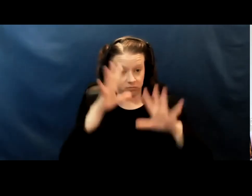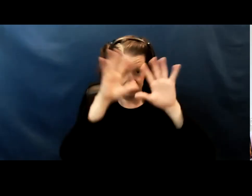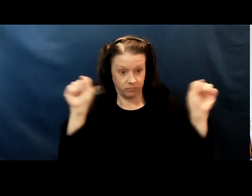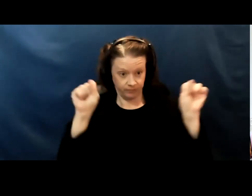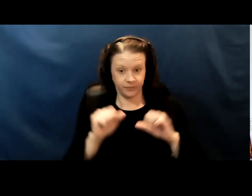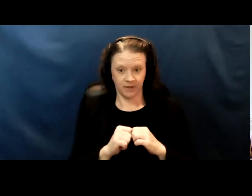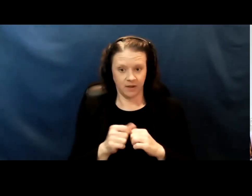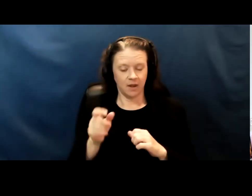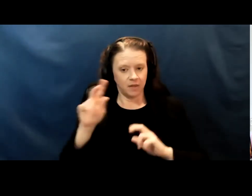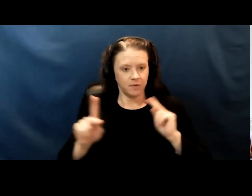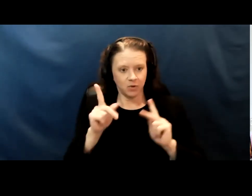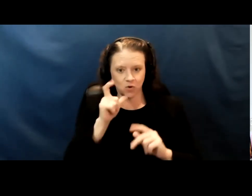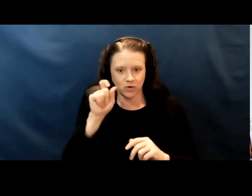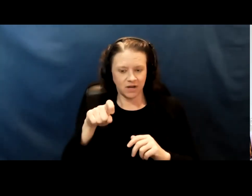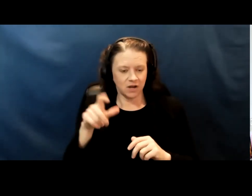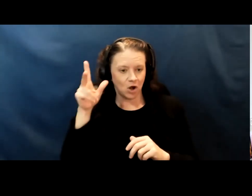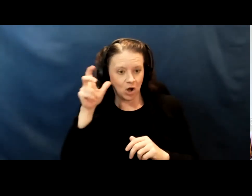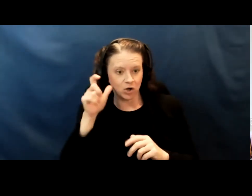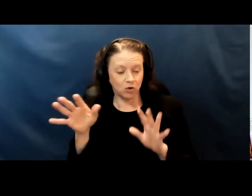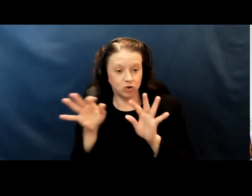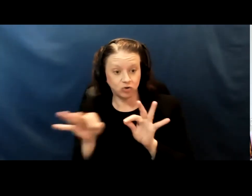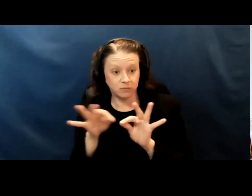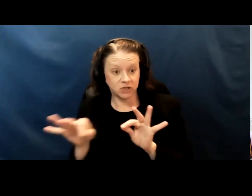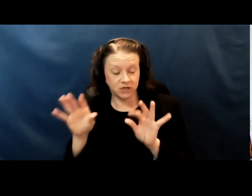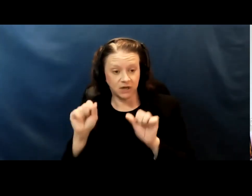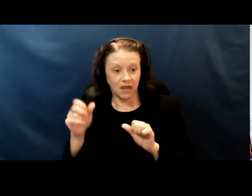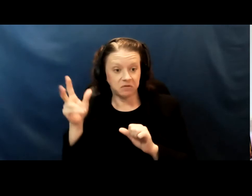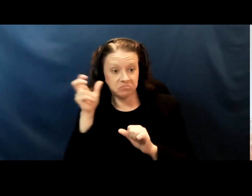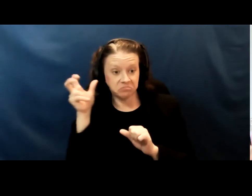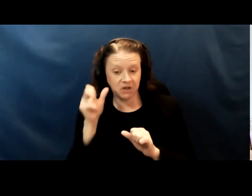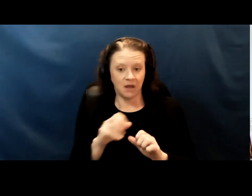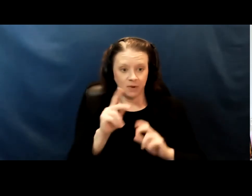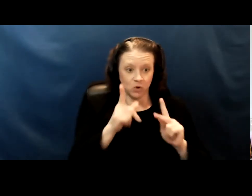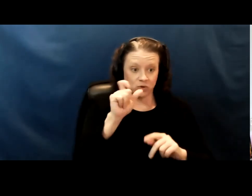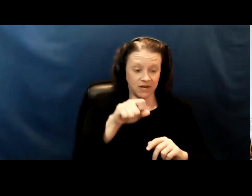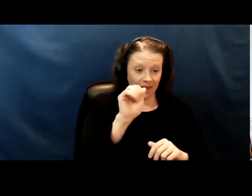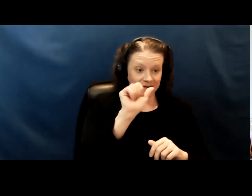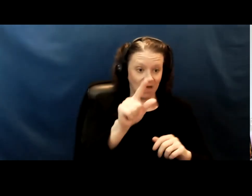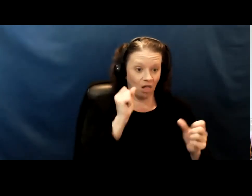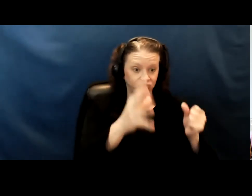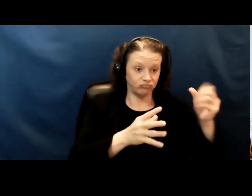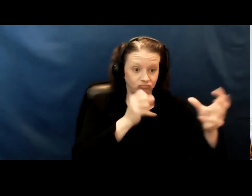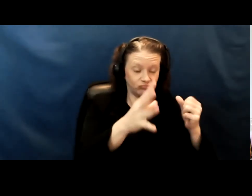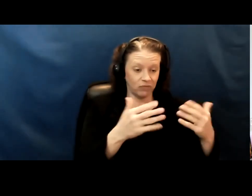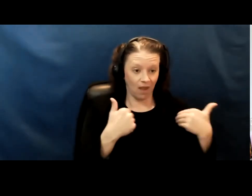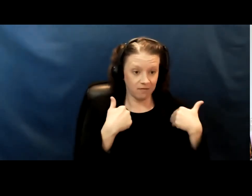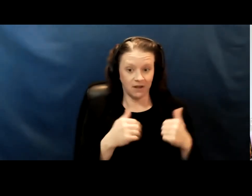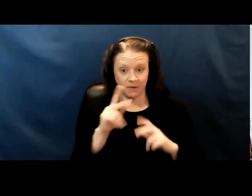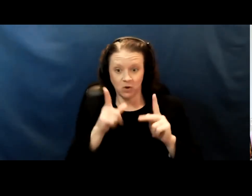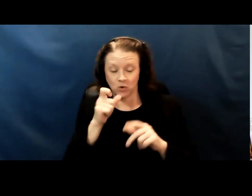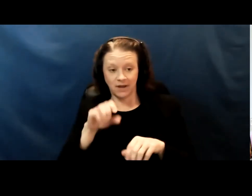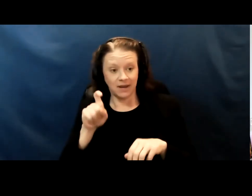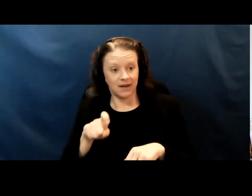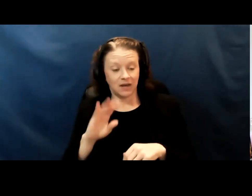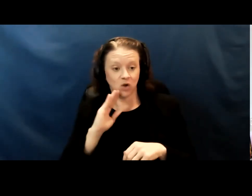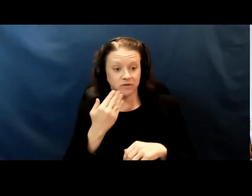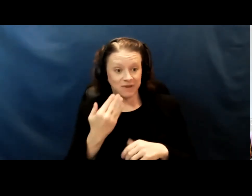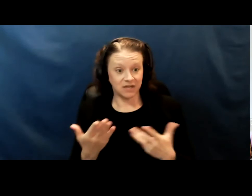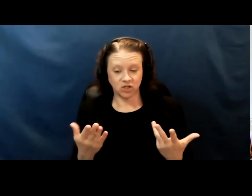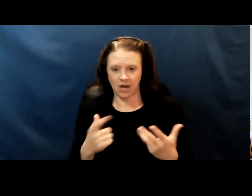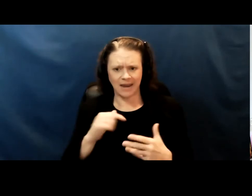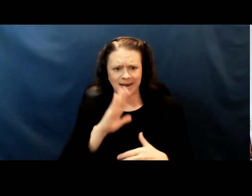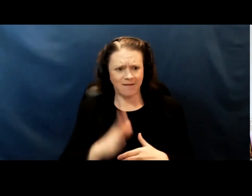needed cued speech. I had never seen that on TV in my life.